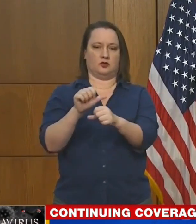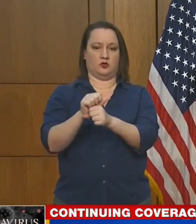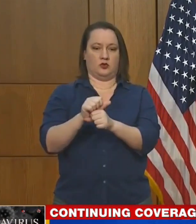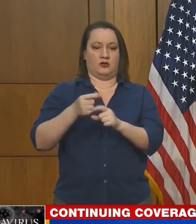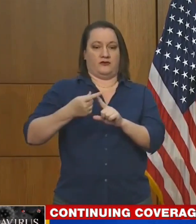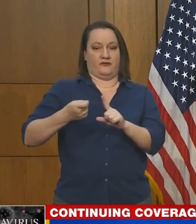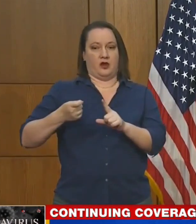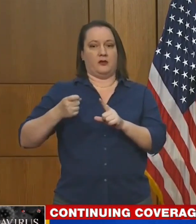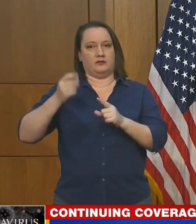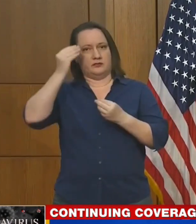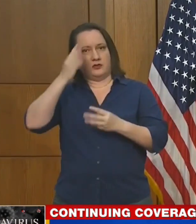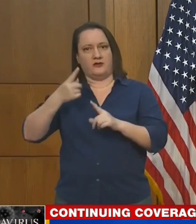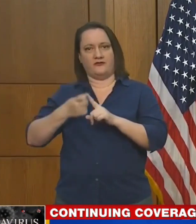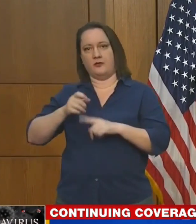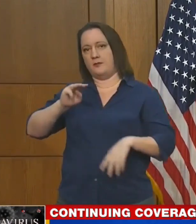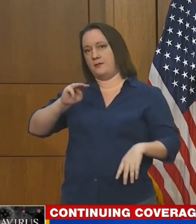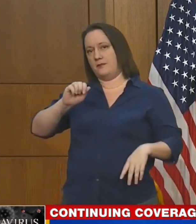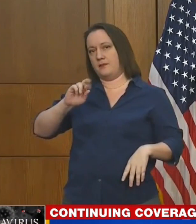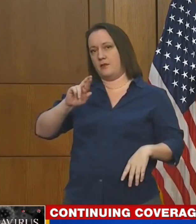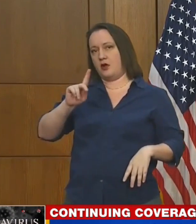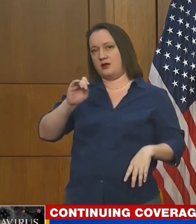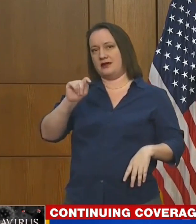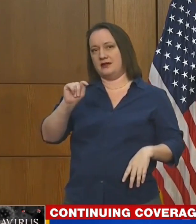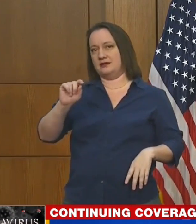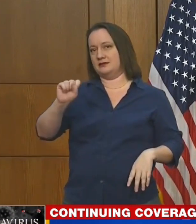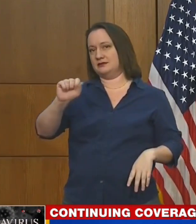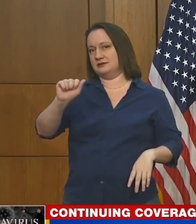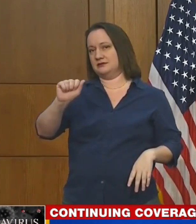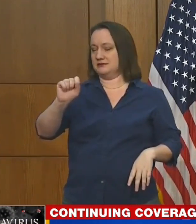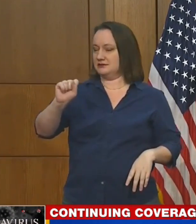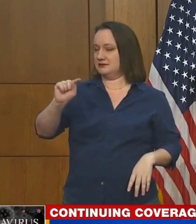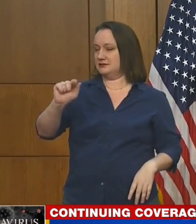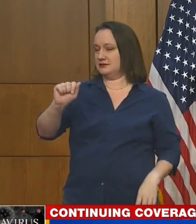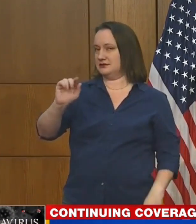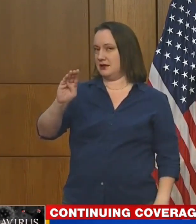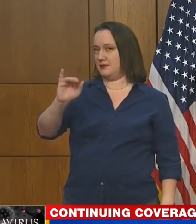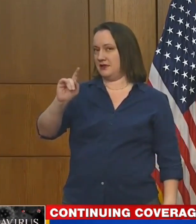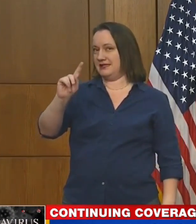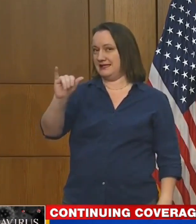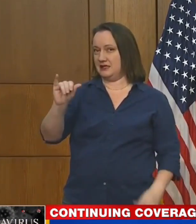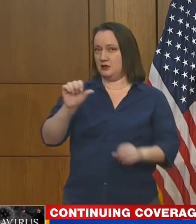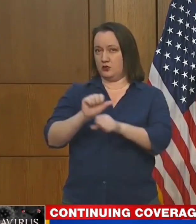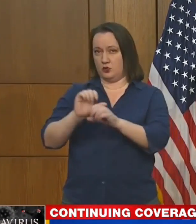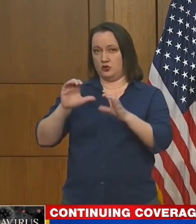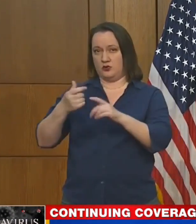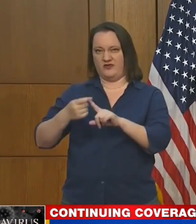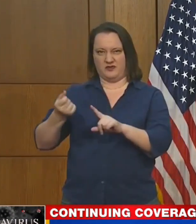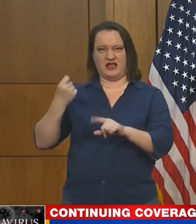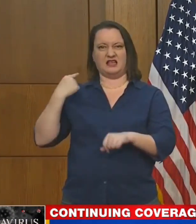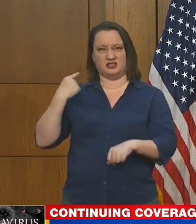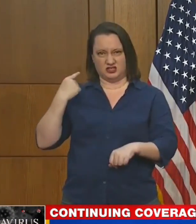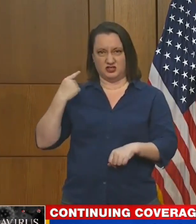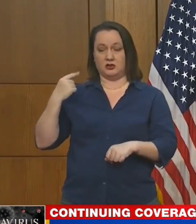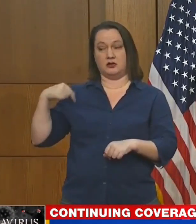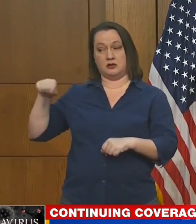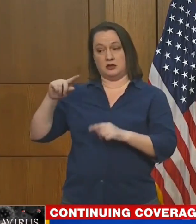GROUP WILL BUILD OFF THE WORK OF THE MARKET STABILITY WORKGROUP BIASED ABOLITION LAST YEAR. THAT GROUP MADE